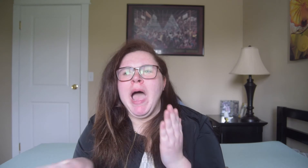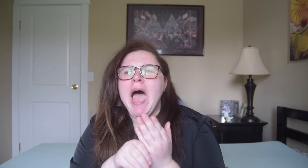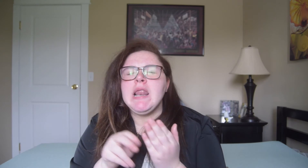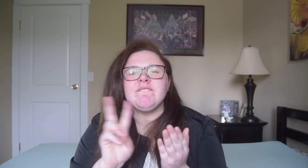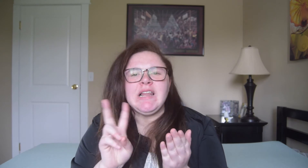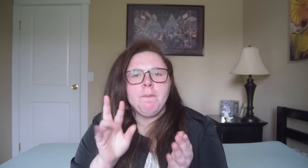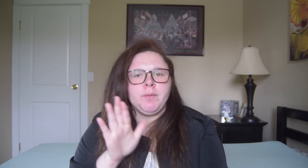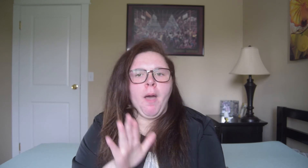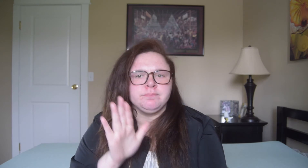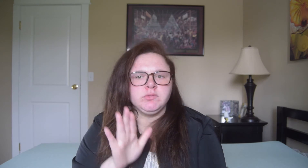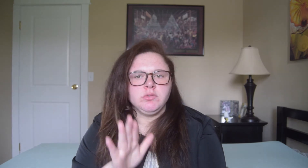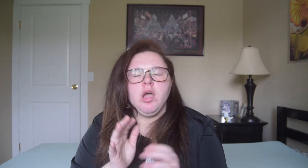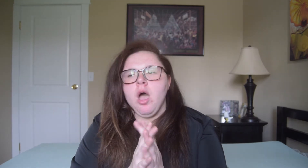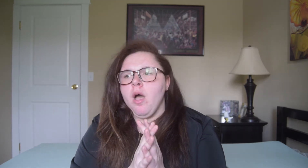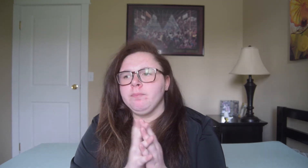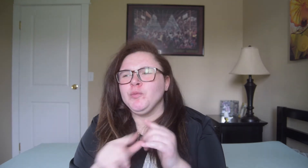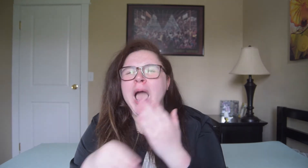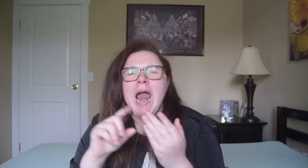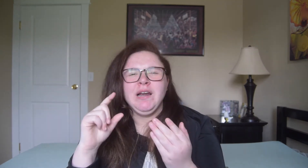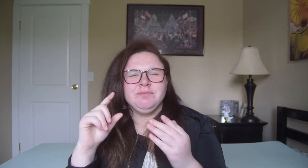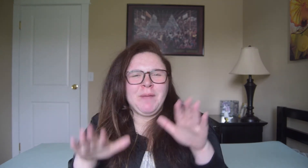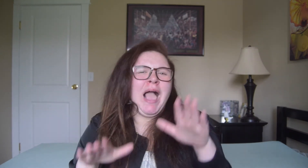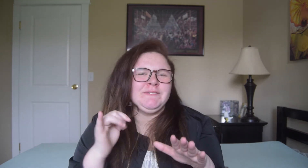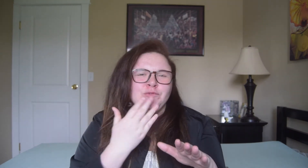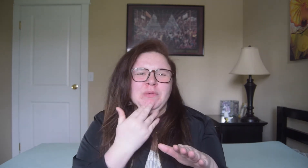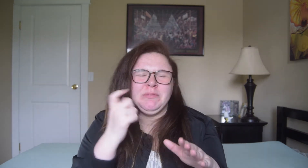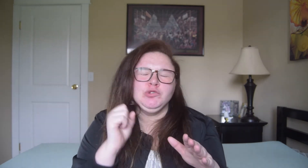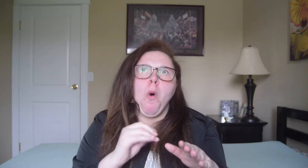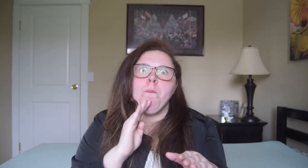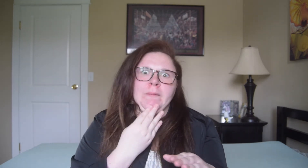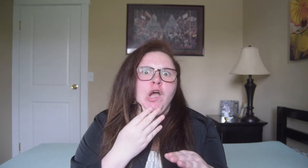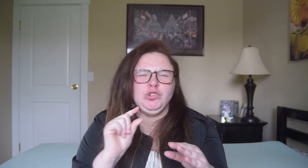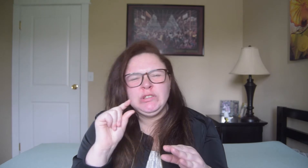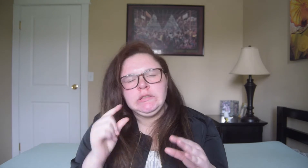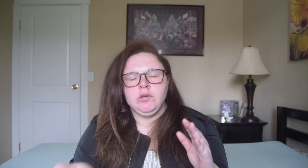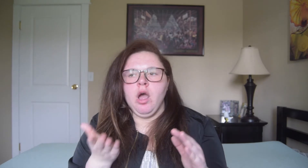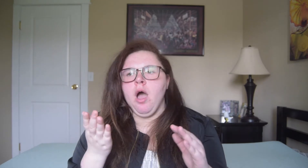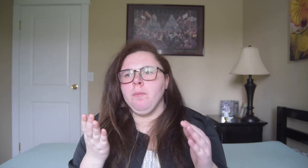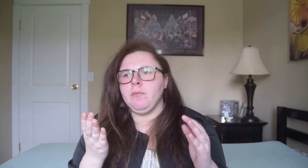I added a vanilla pump for a little bit of sweetness to balance out the strong bitterness